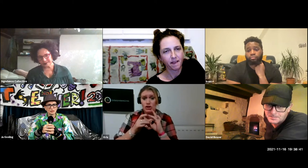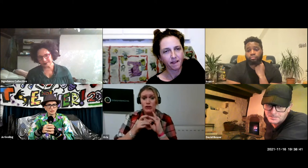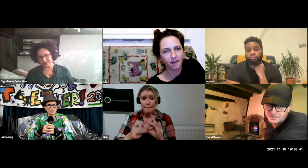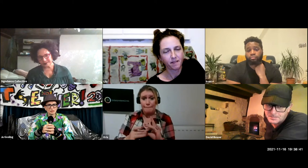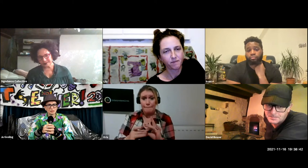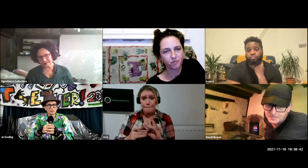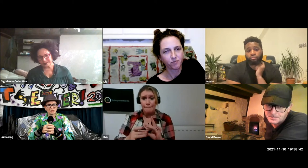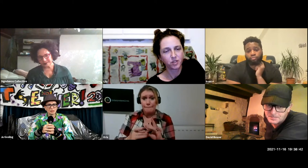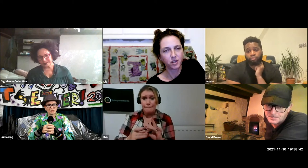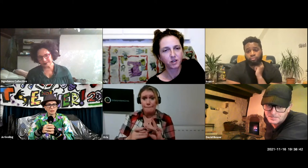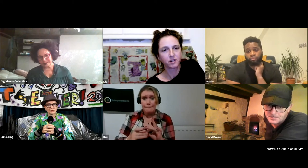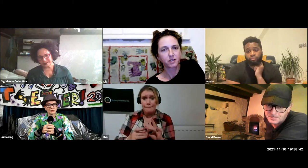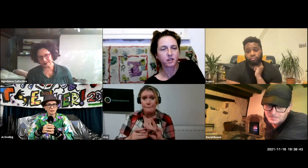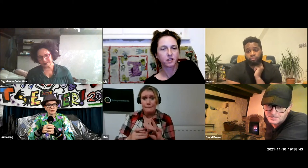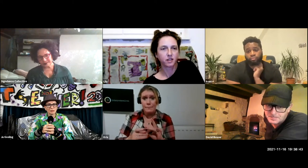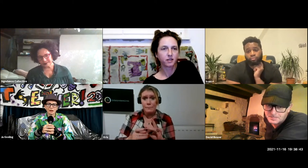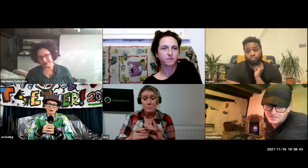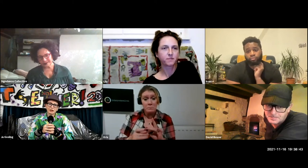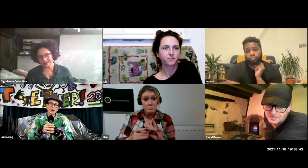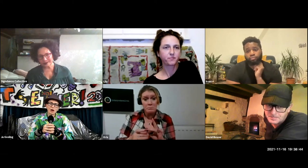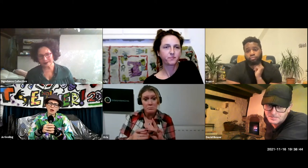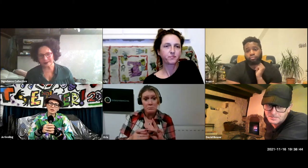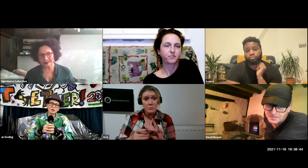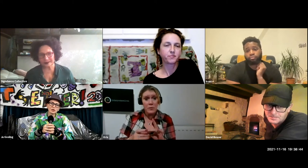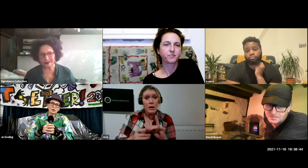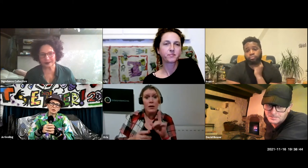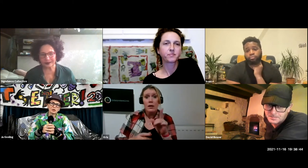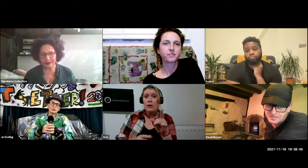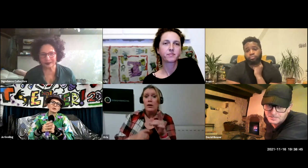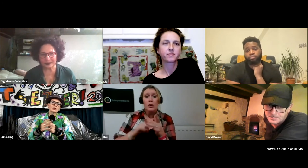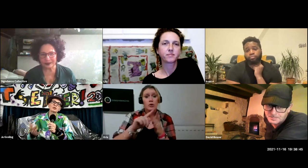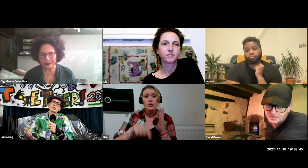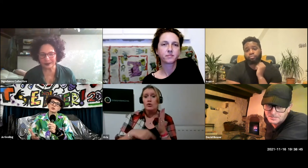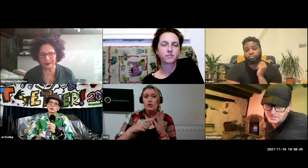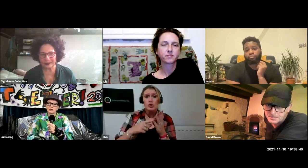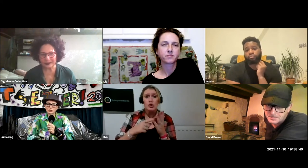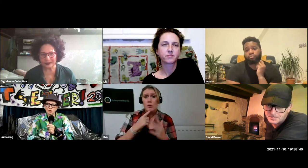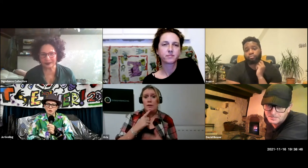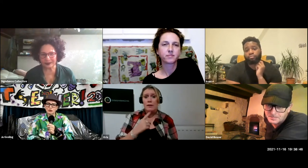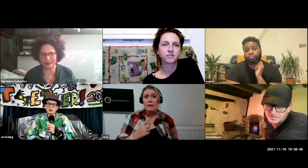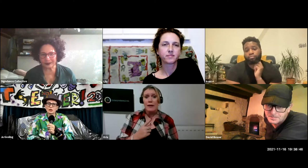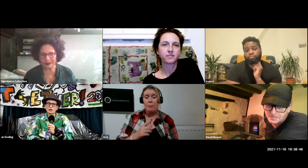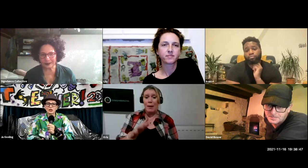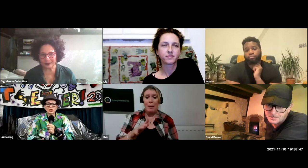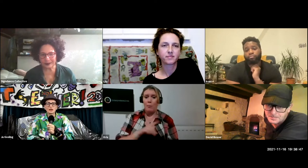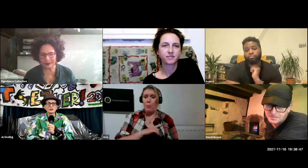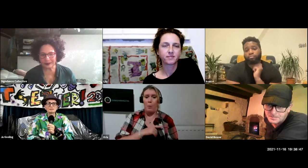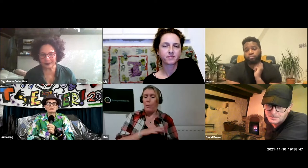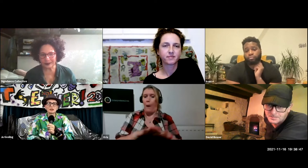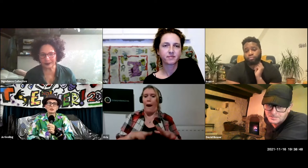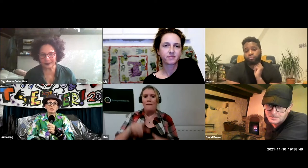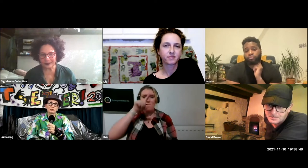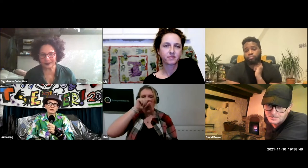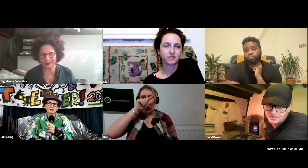sound scapes he is sending us. They were very inspiring. So, yes. There was some digital sound as